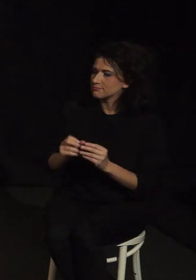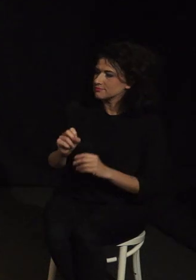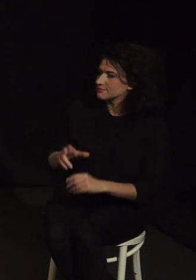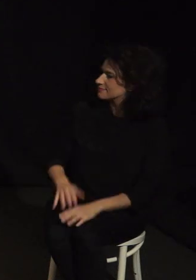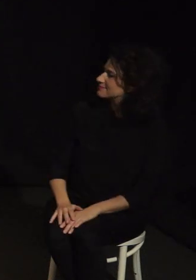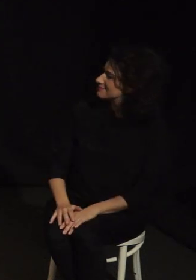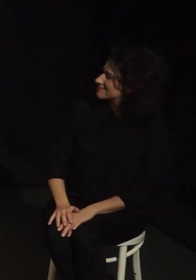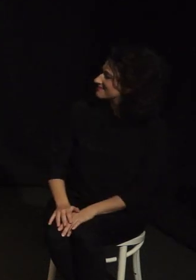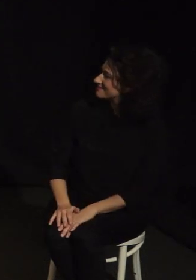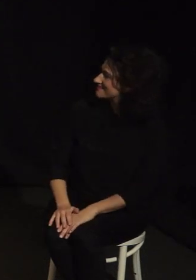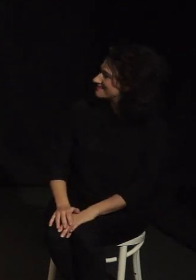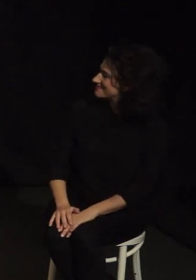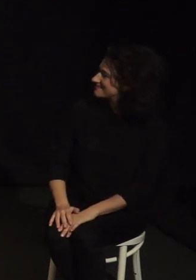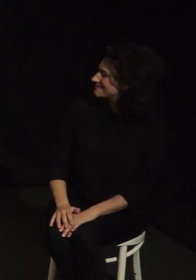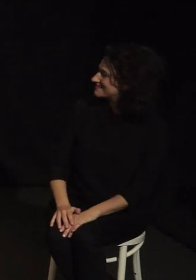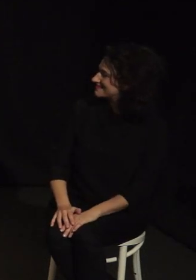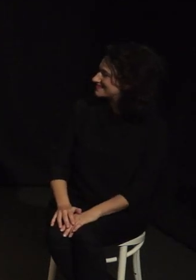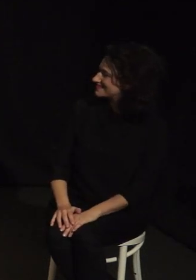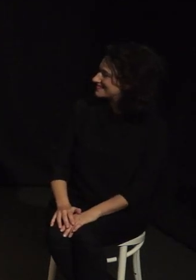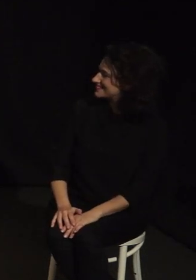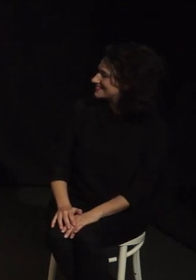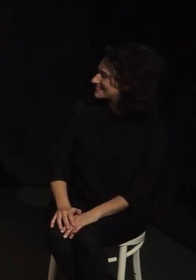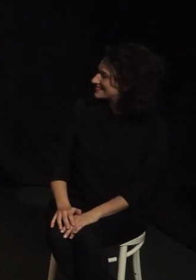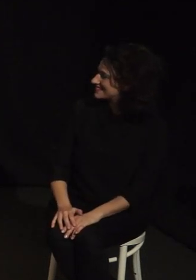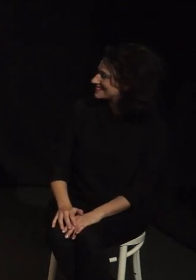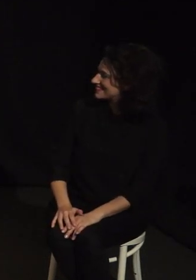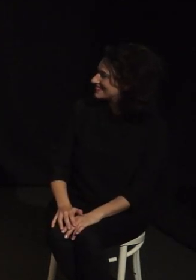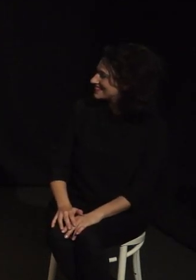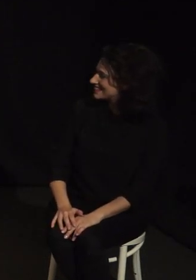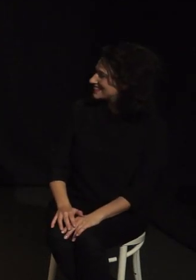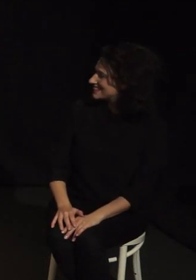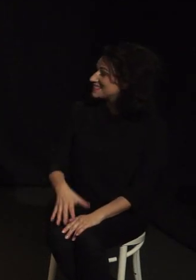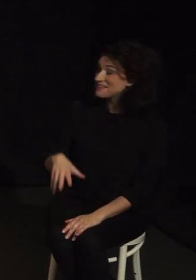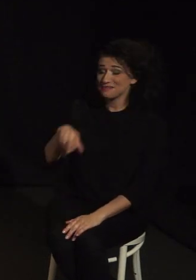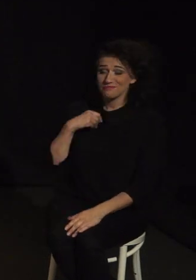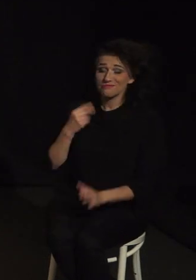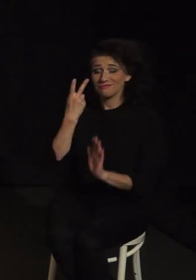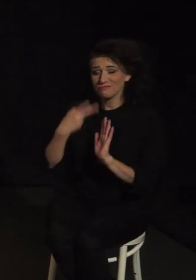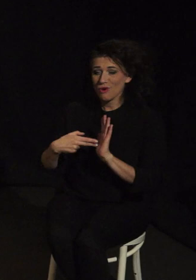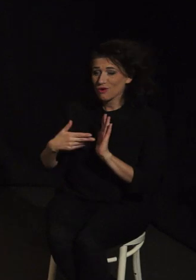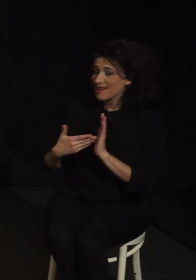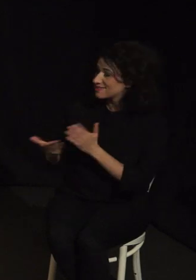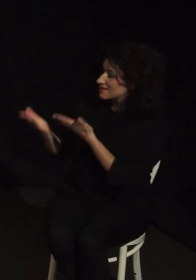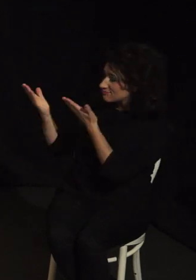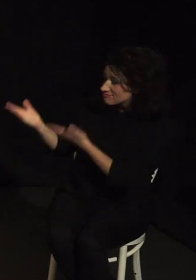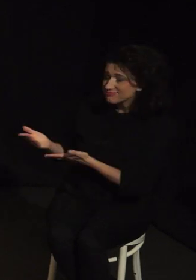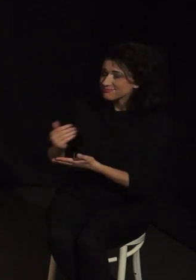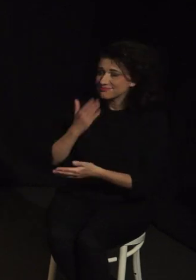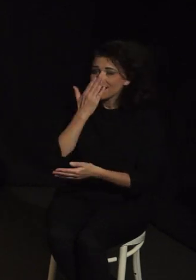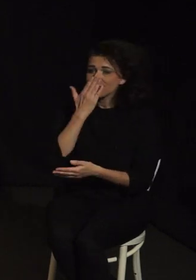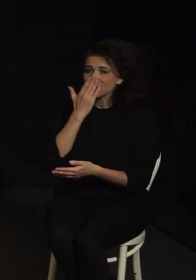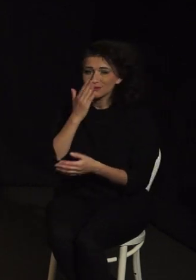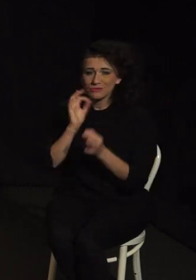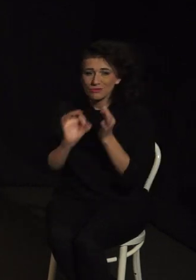Can you explain to us what it looks like? We hear all this, but if you could show us.